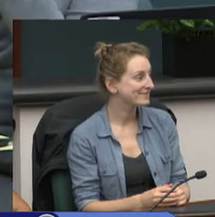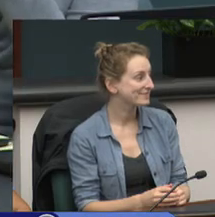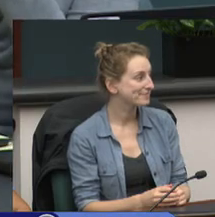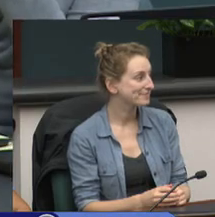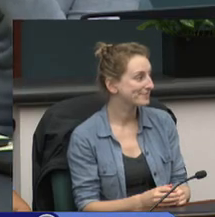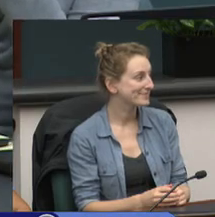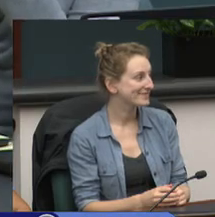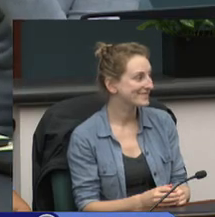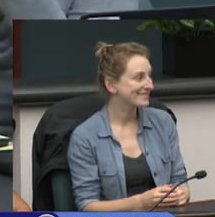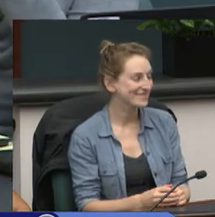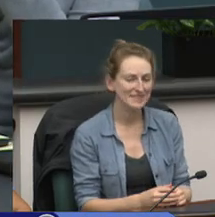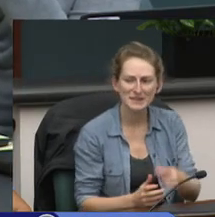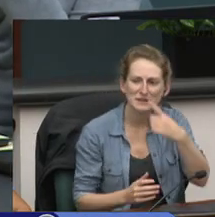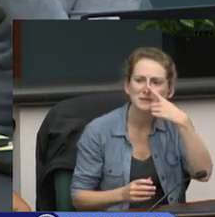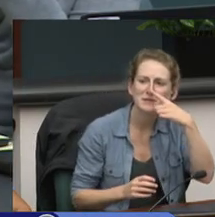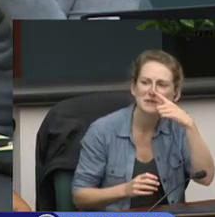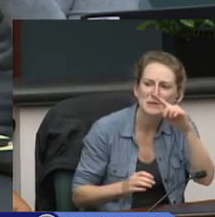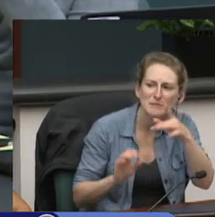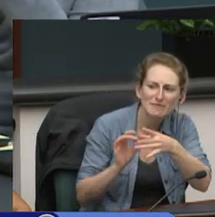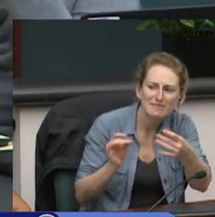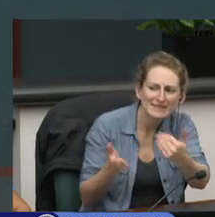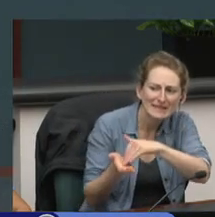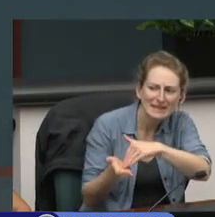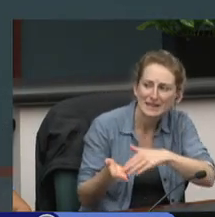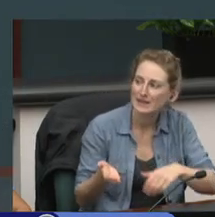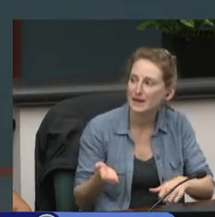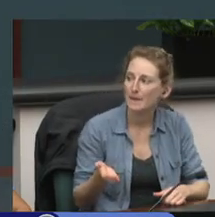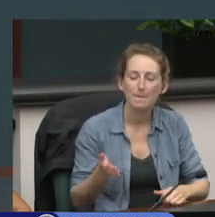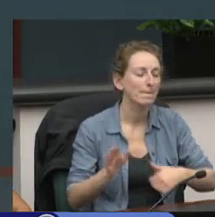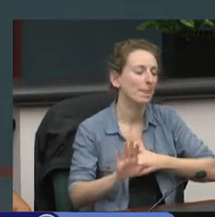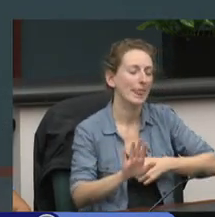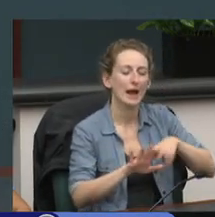can you restate your question I'm sorry I jumped ahead to the mapping and I said